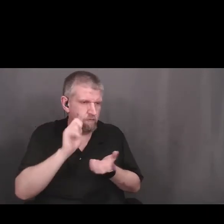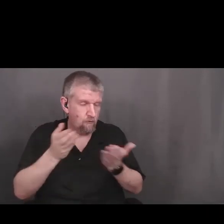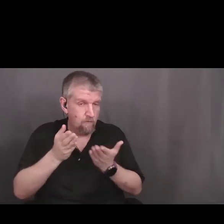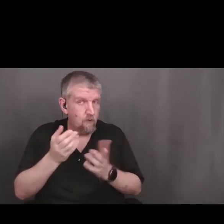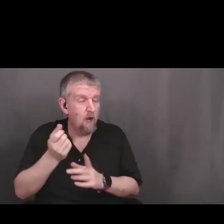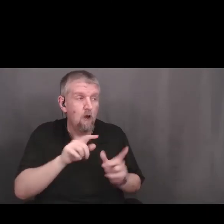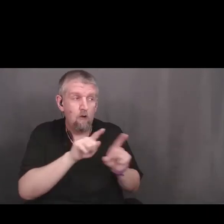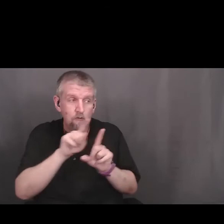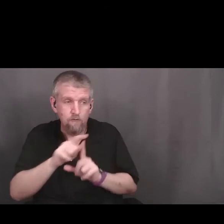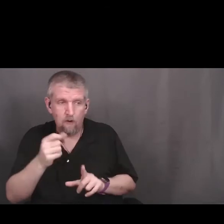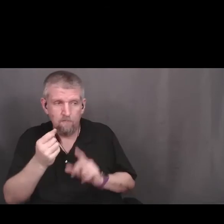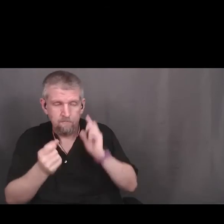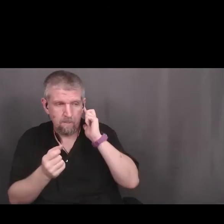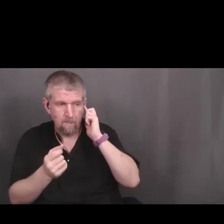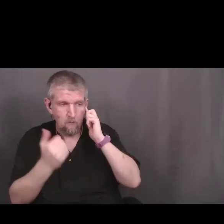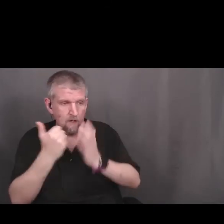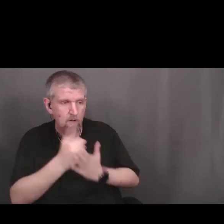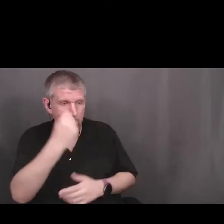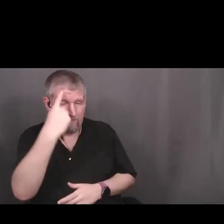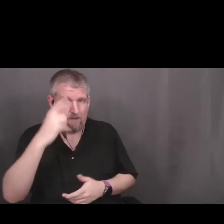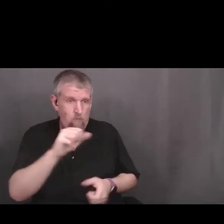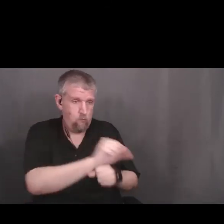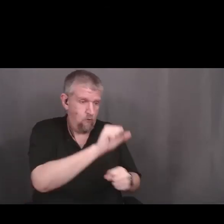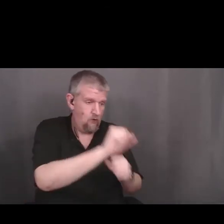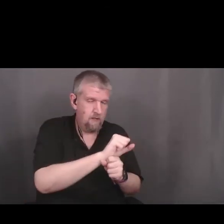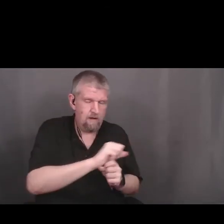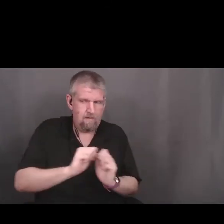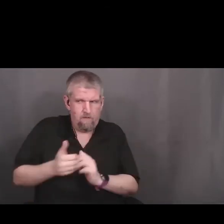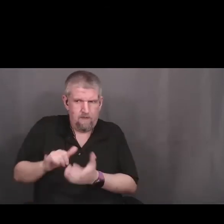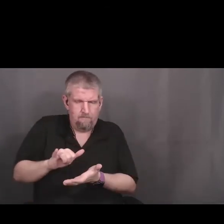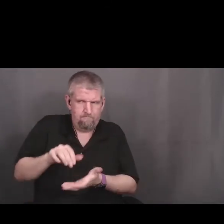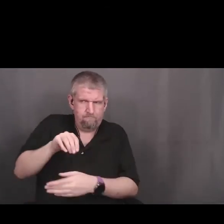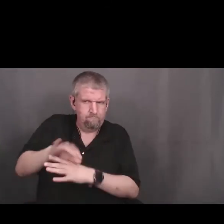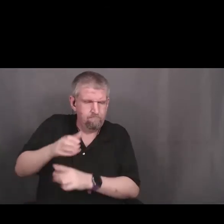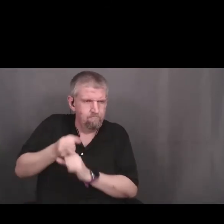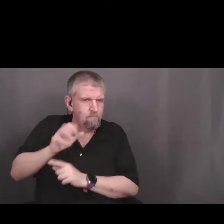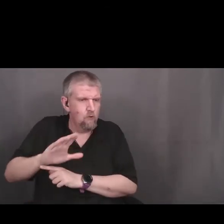that you may be receiving, such as Star Plus and Home Care Services.